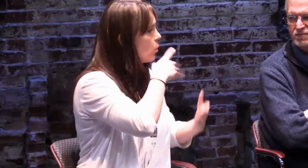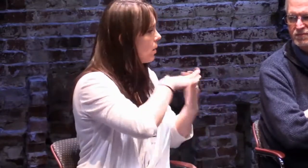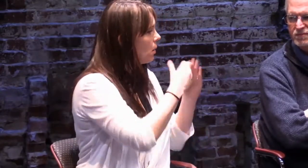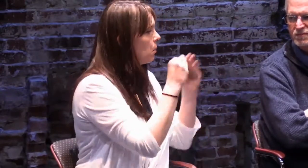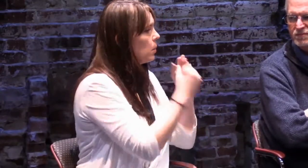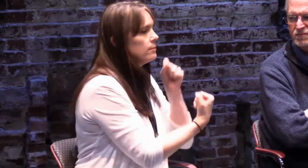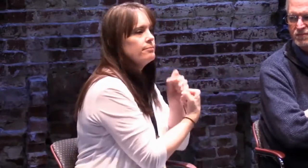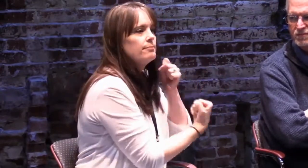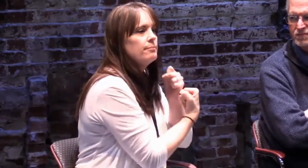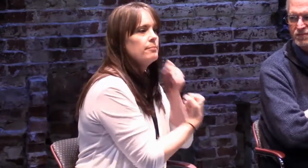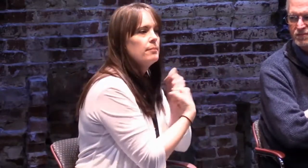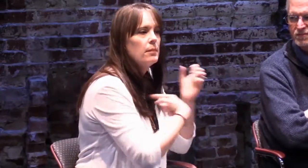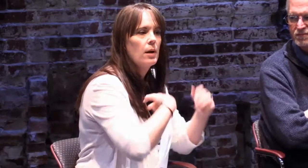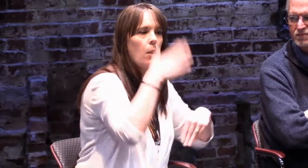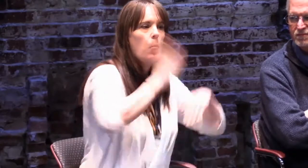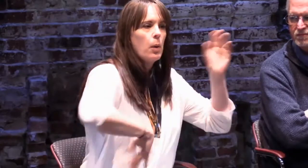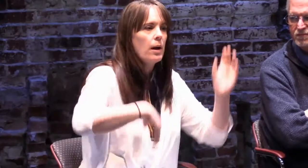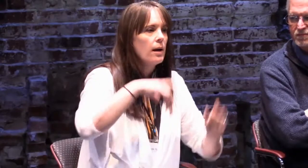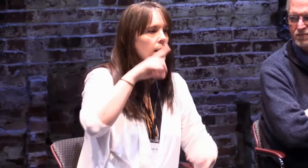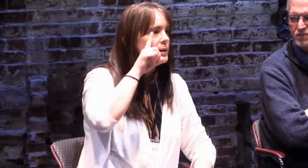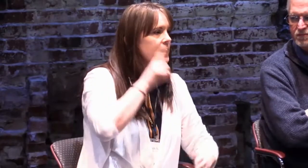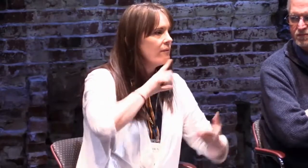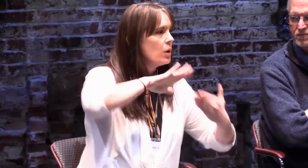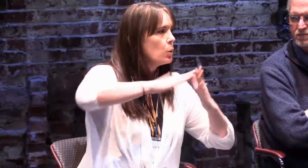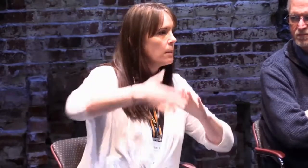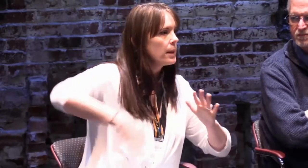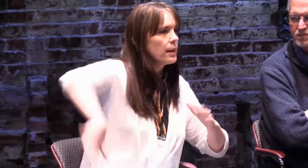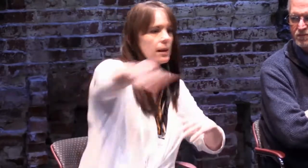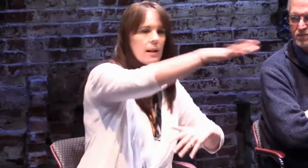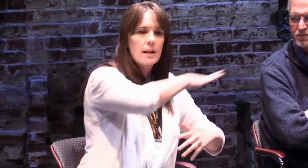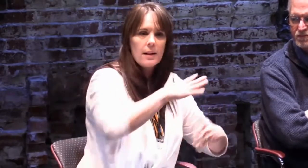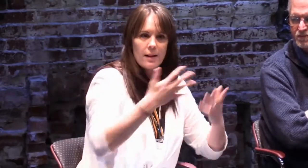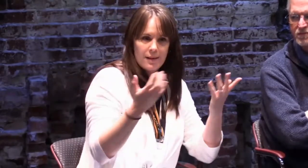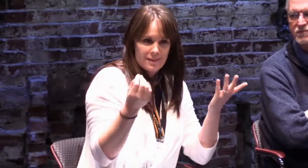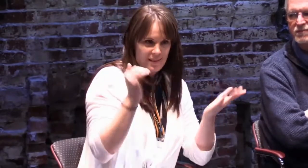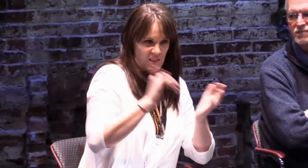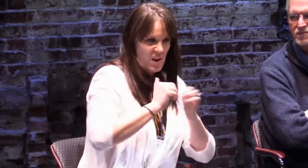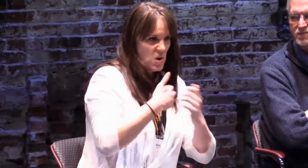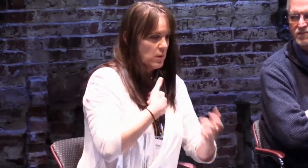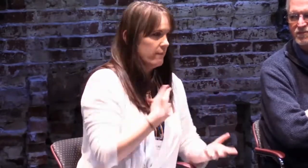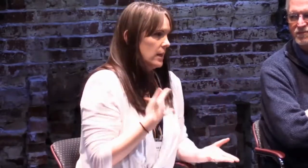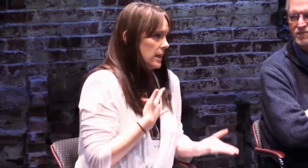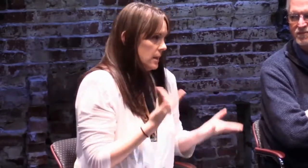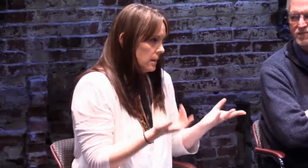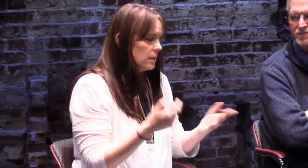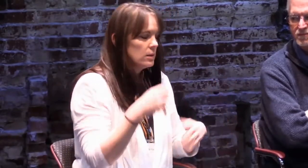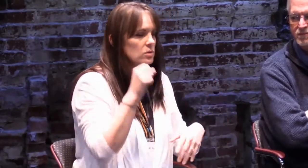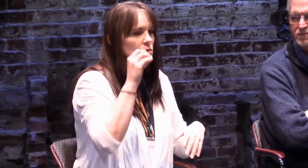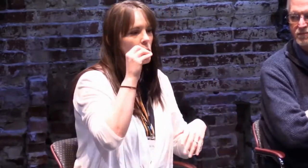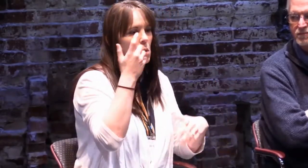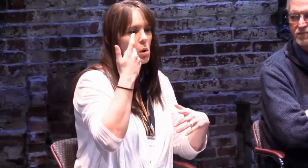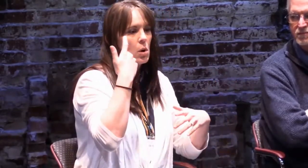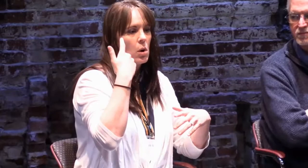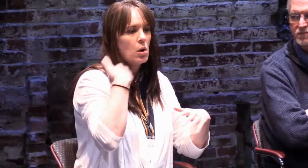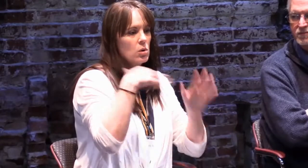I had already had my connections in the hearing community. Why would I want to invest into this deaf community after certain experiences?